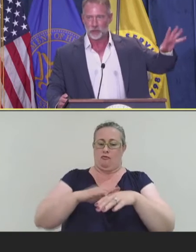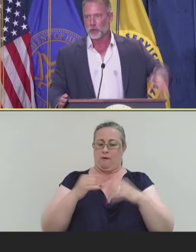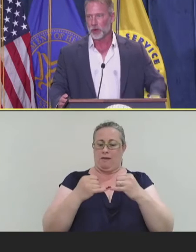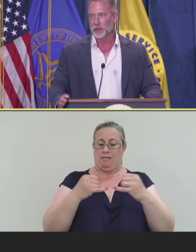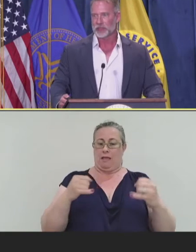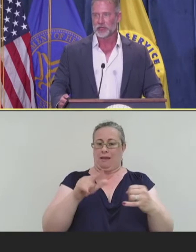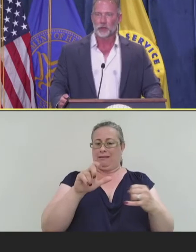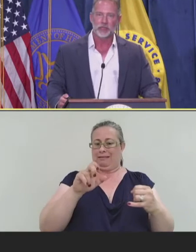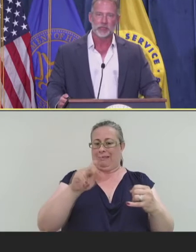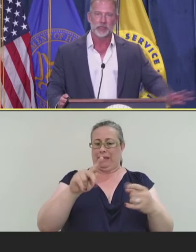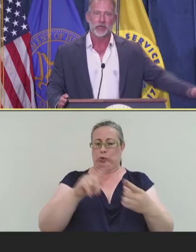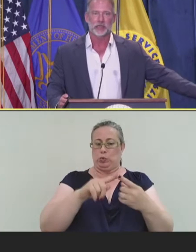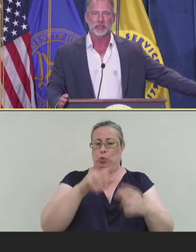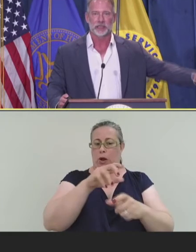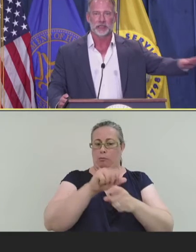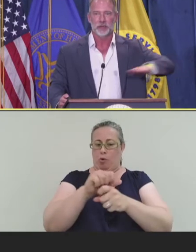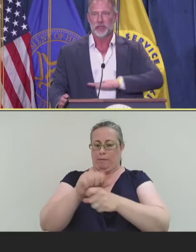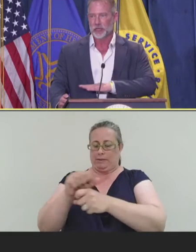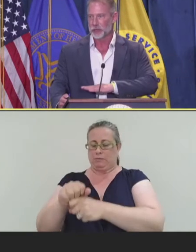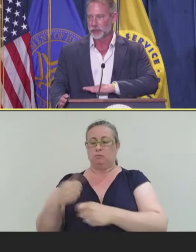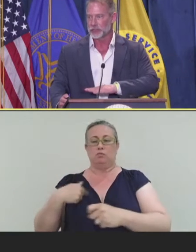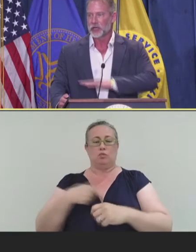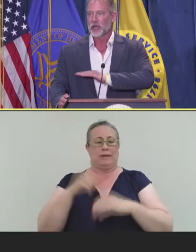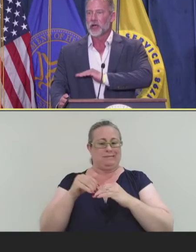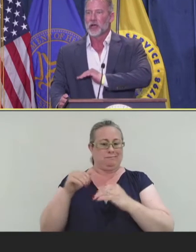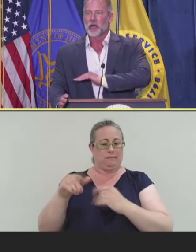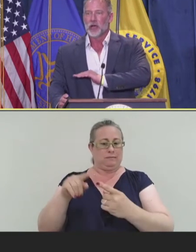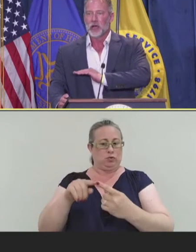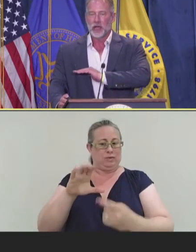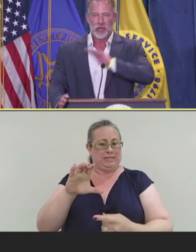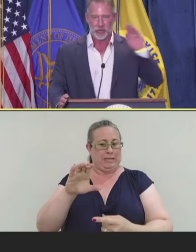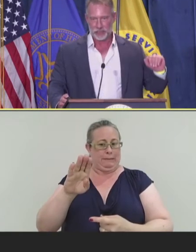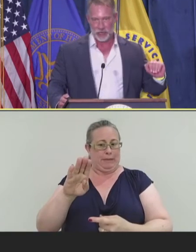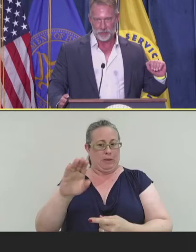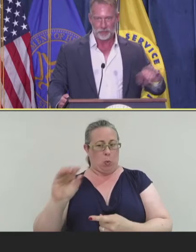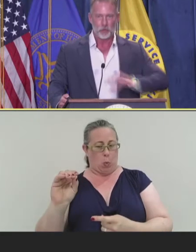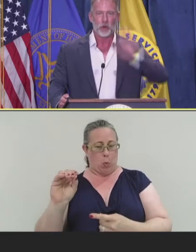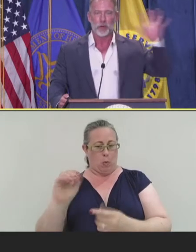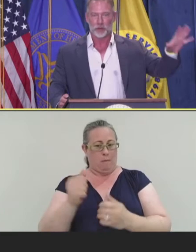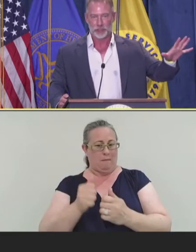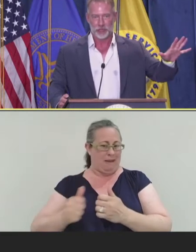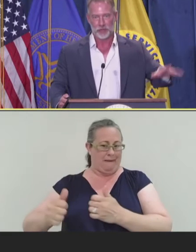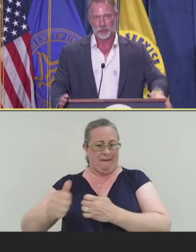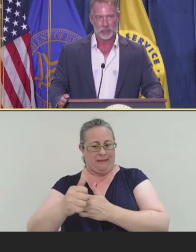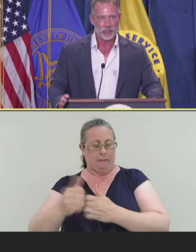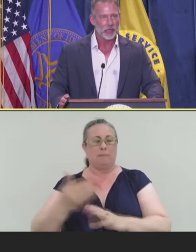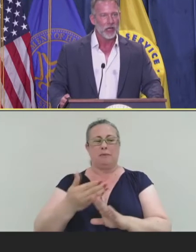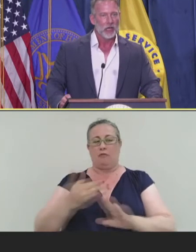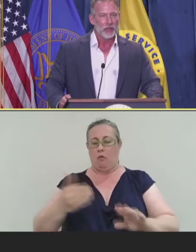appointments and we sent it out to the CBOs ahead of time before we posted it publicly.